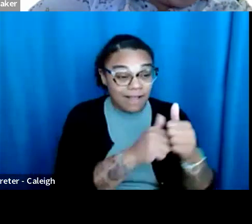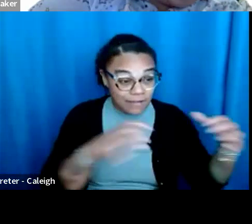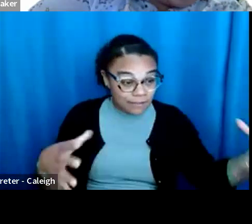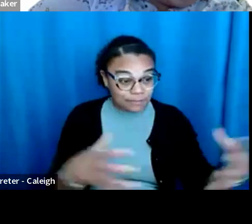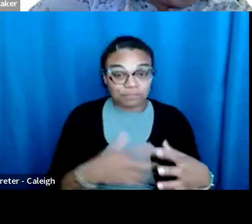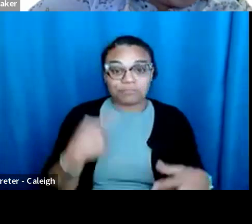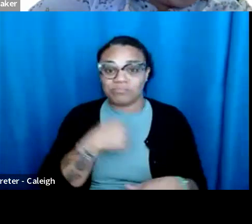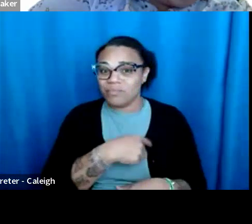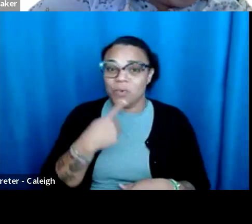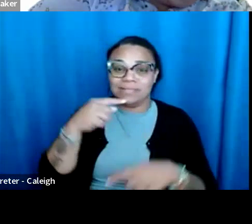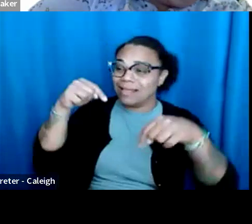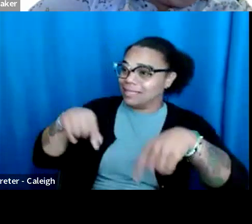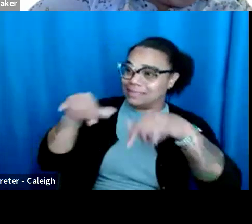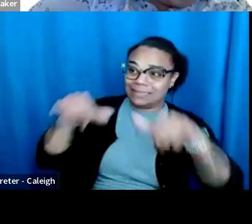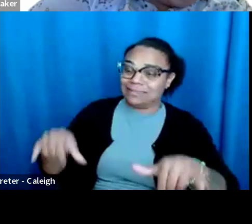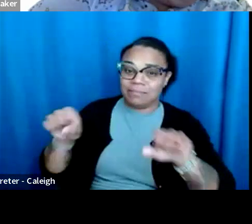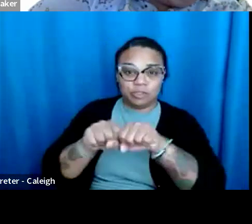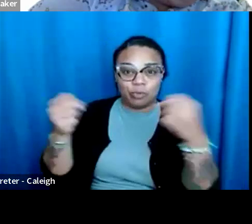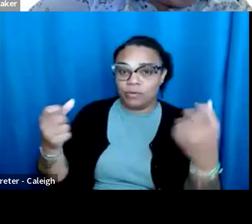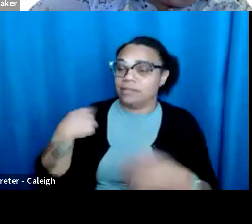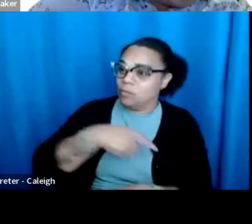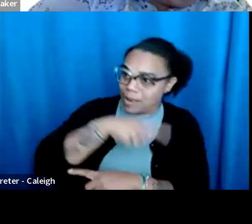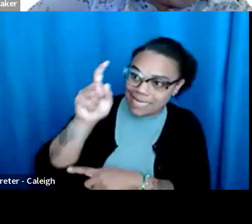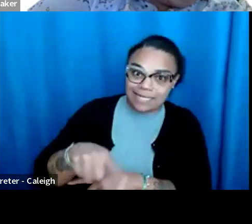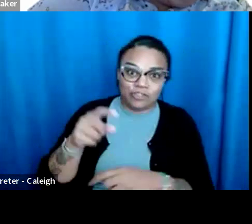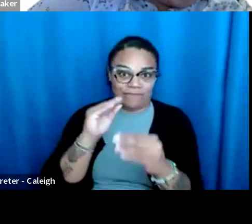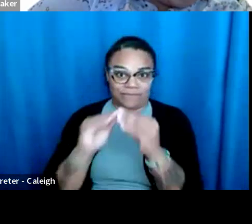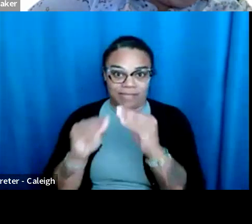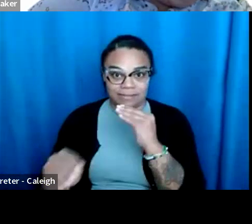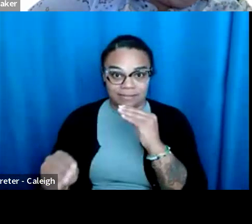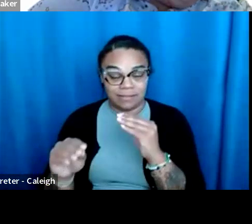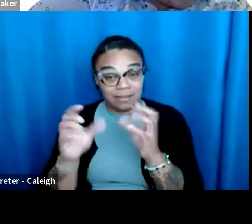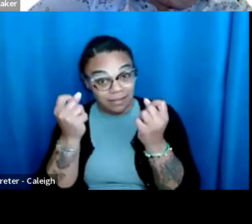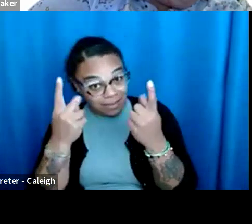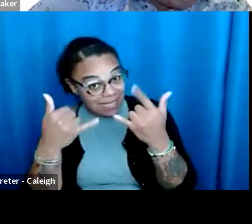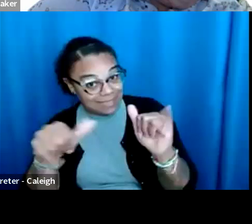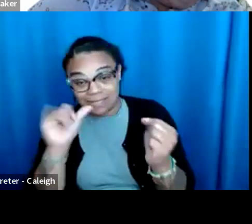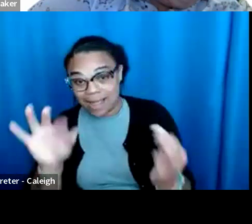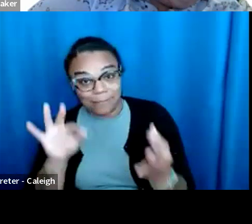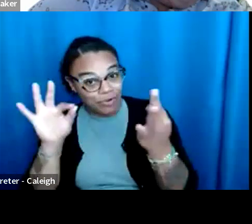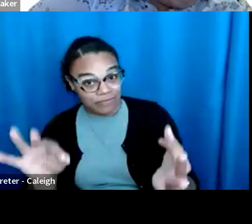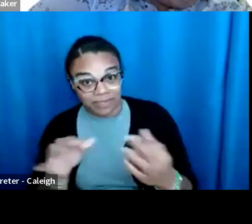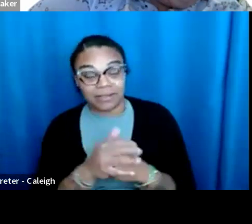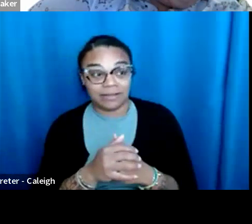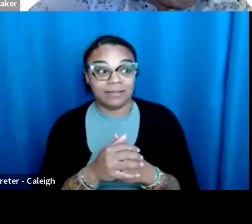and we need to fix it. And though it has not been perfected and it's been a long march,